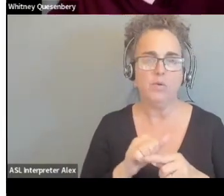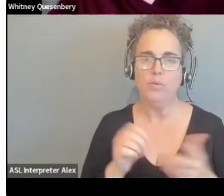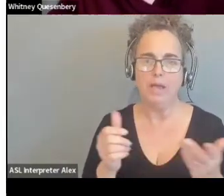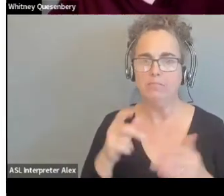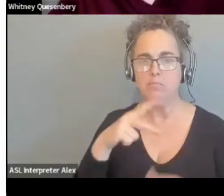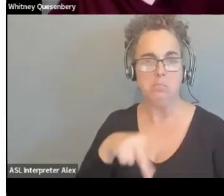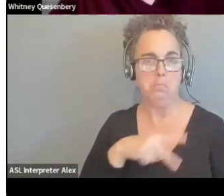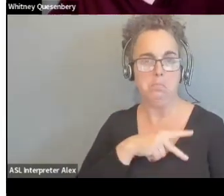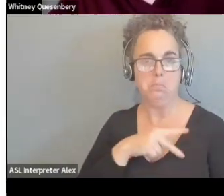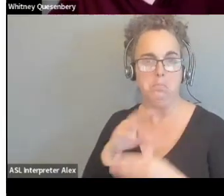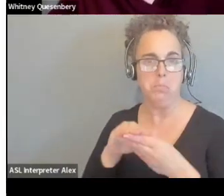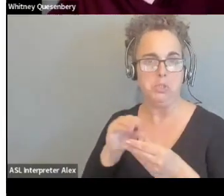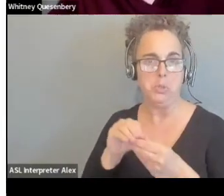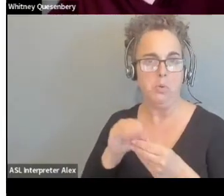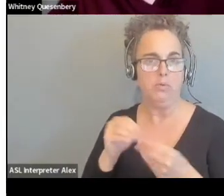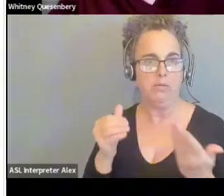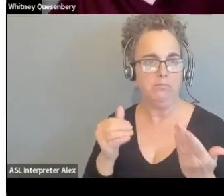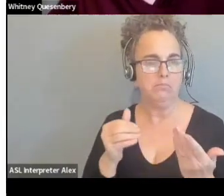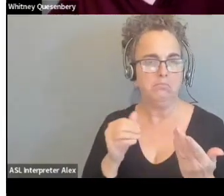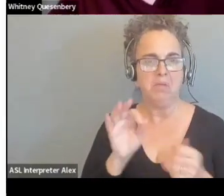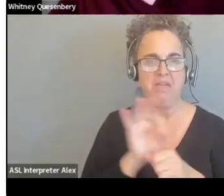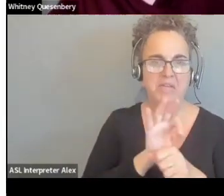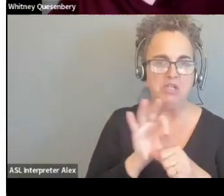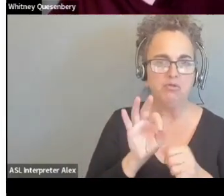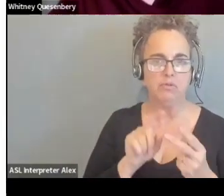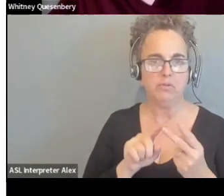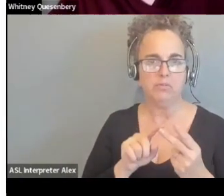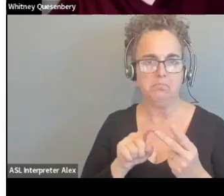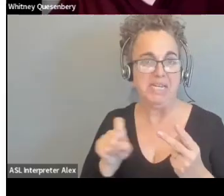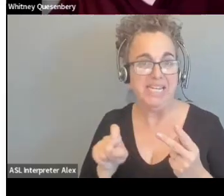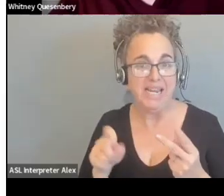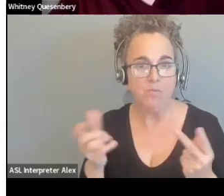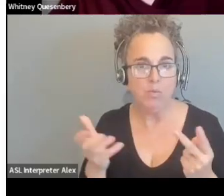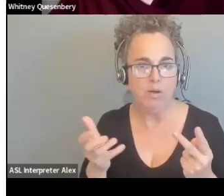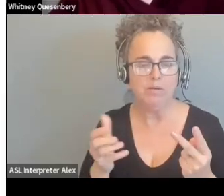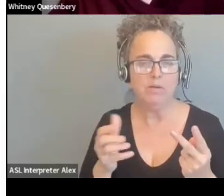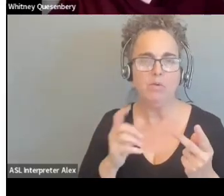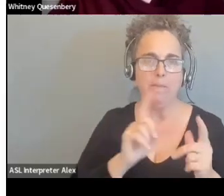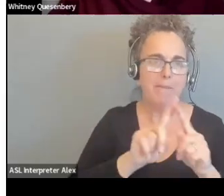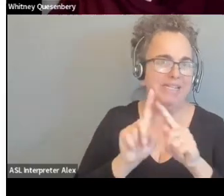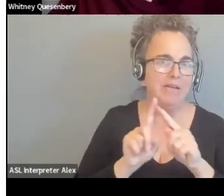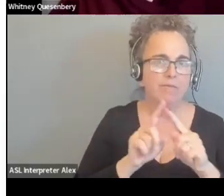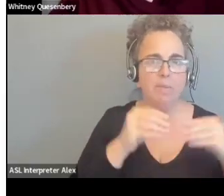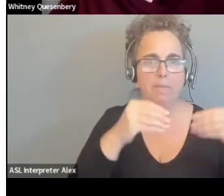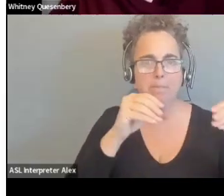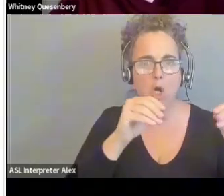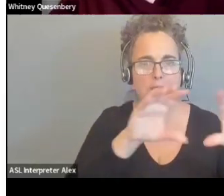So just like you might think about what different audiences, what different market segments need in terms of, of,